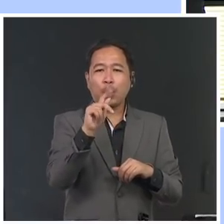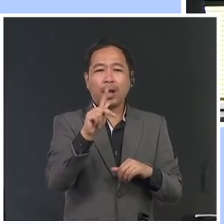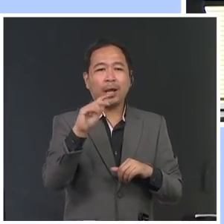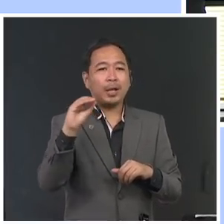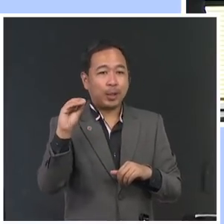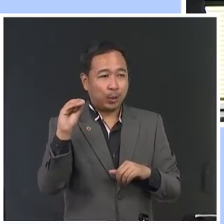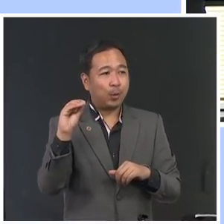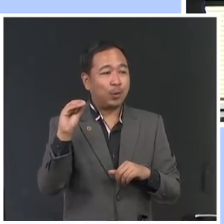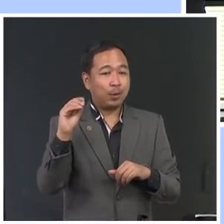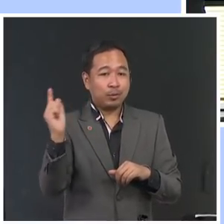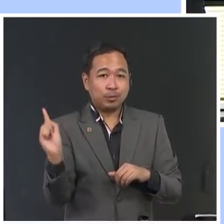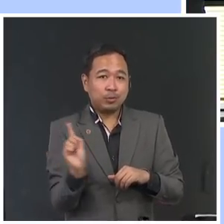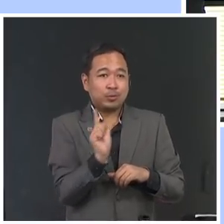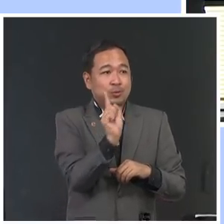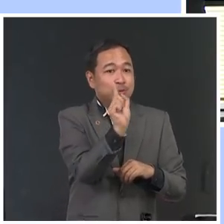showing